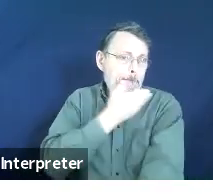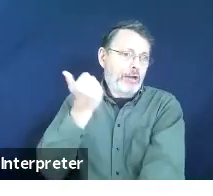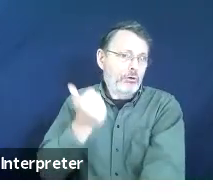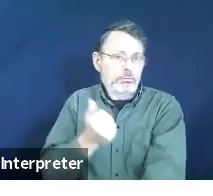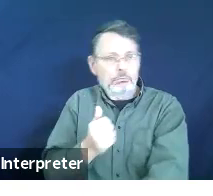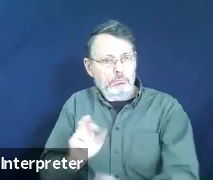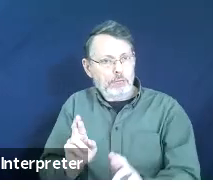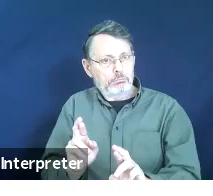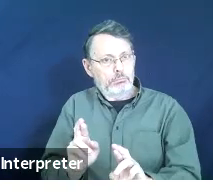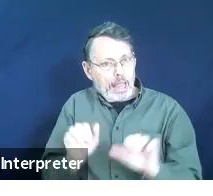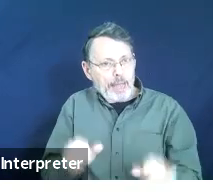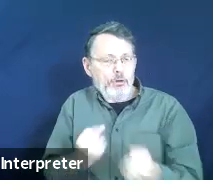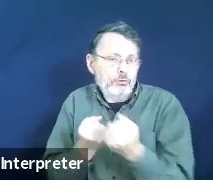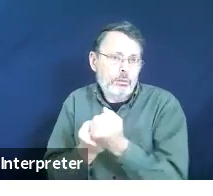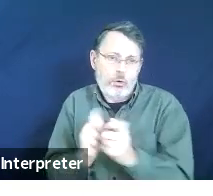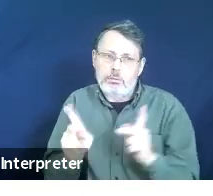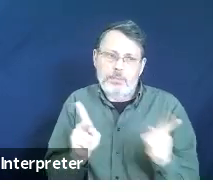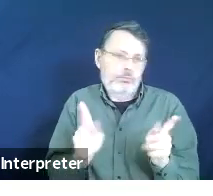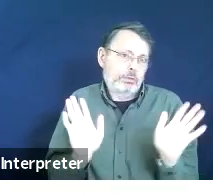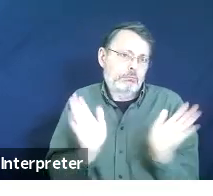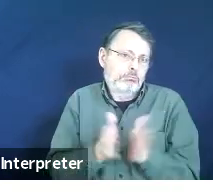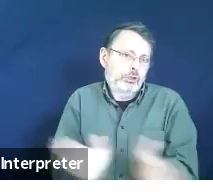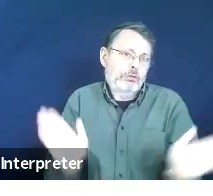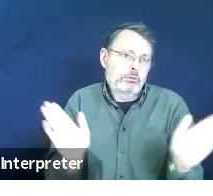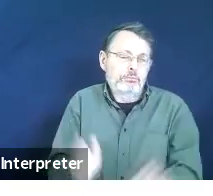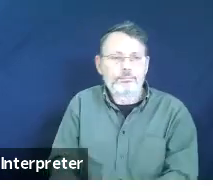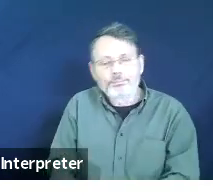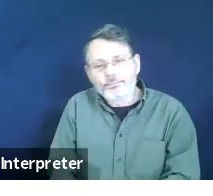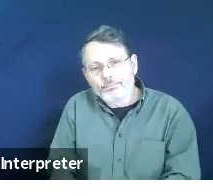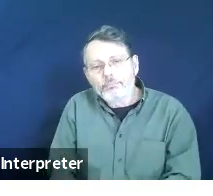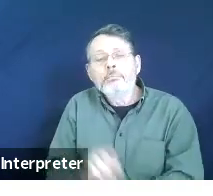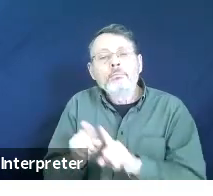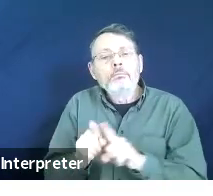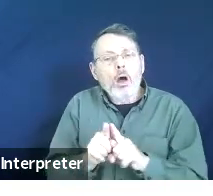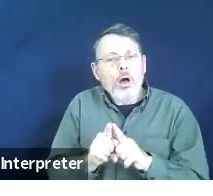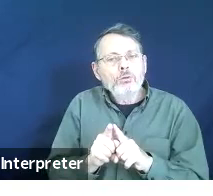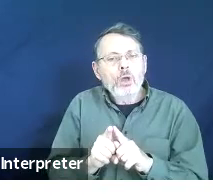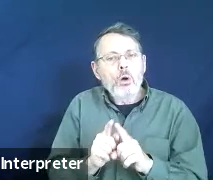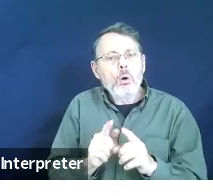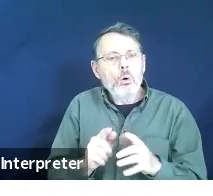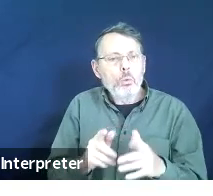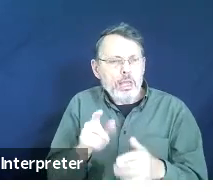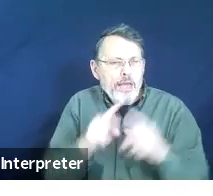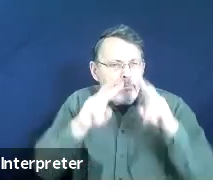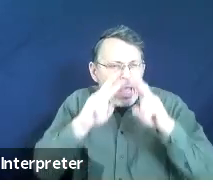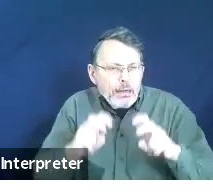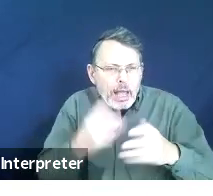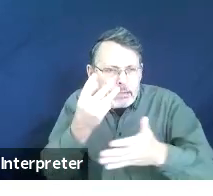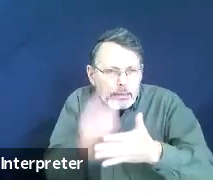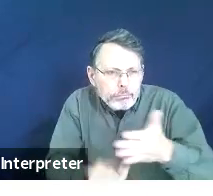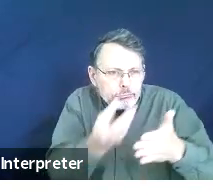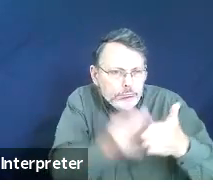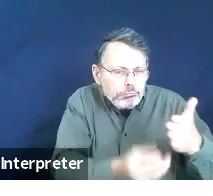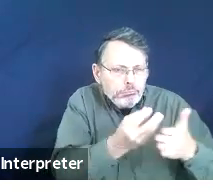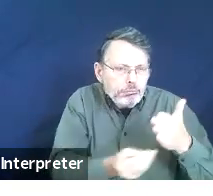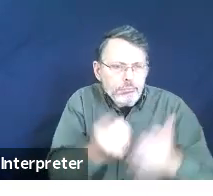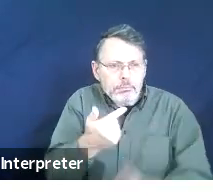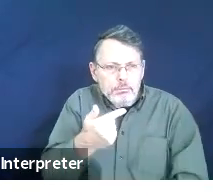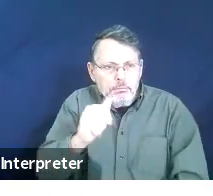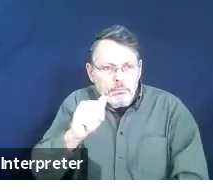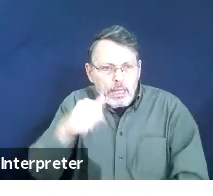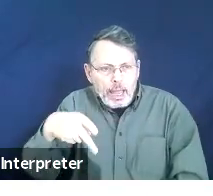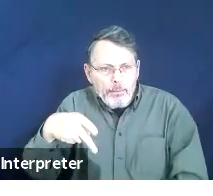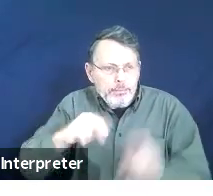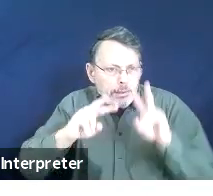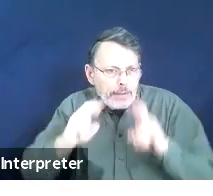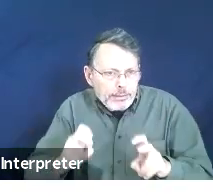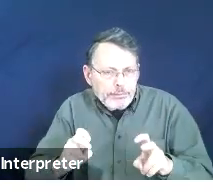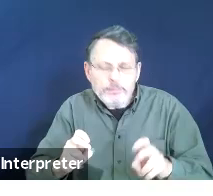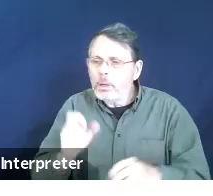people in general. We've also done a lot of gap analysis. Okay, this is something that needs to